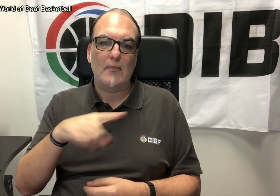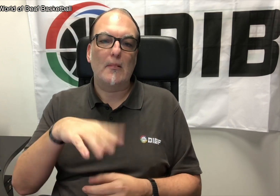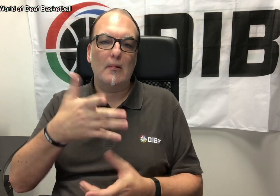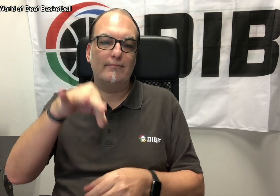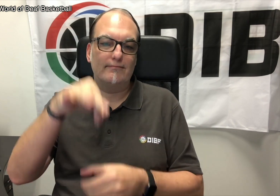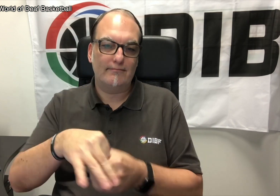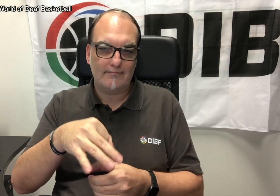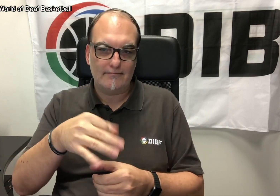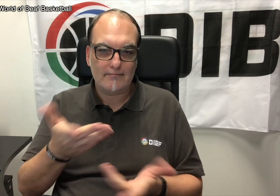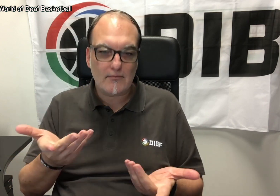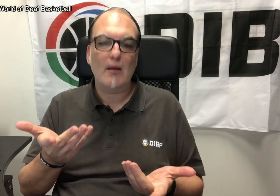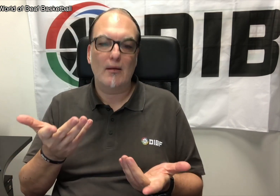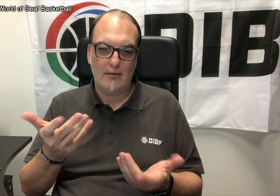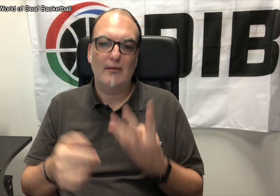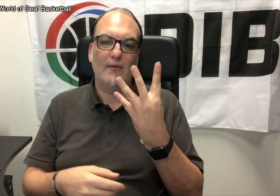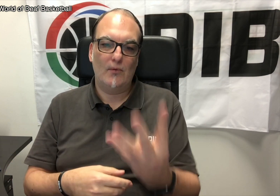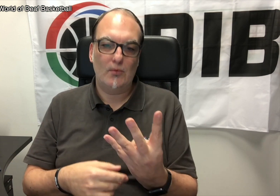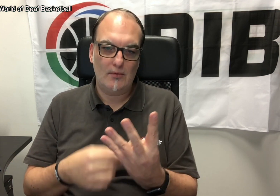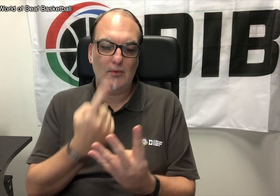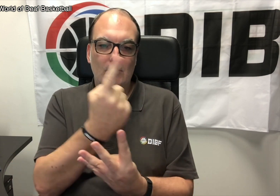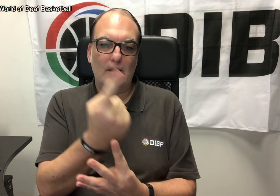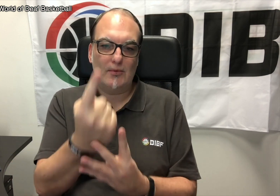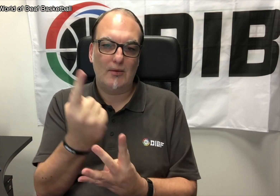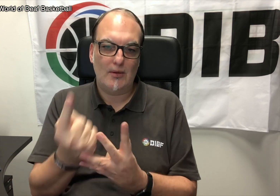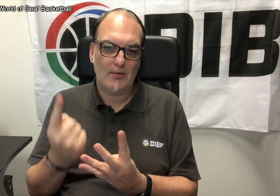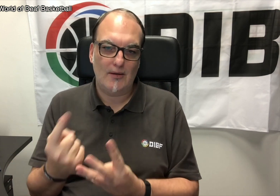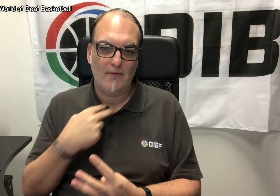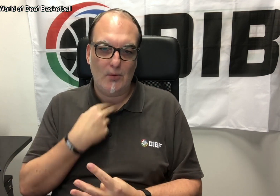We ended up voting to have 4 people, one vote for each